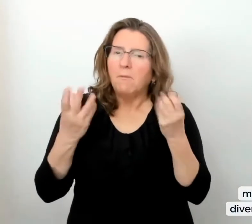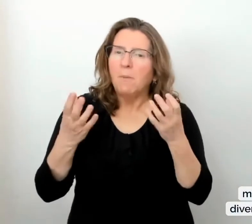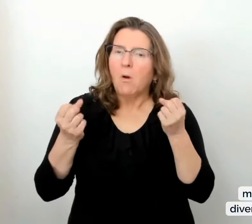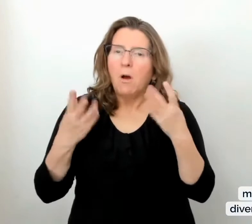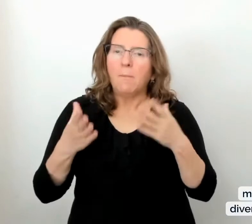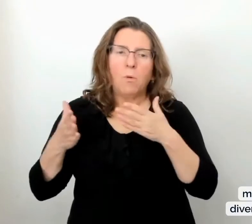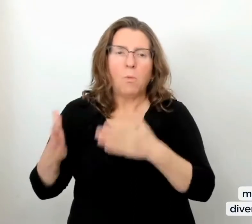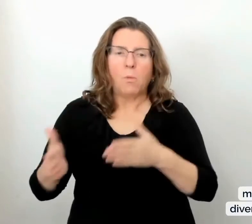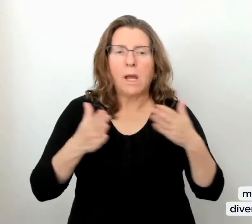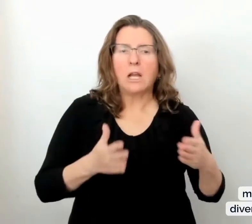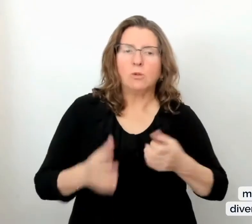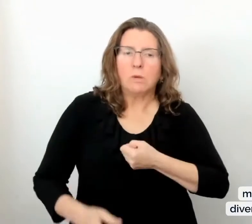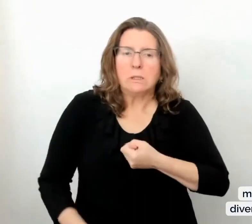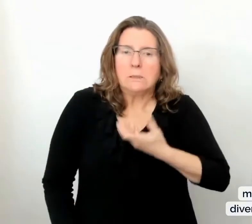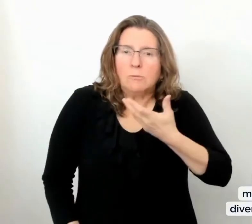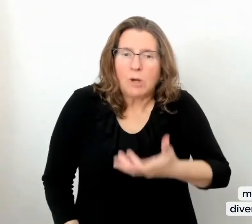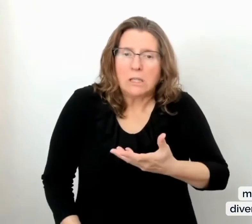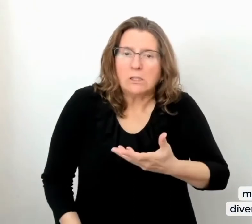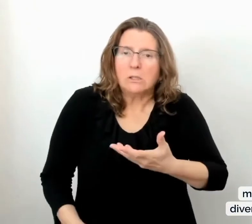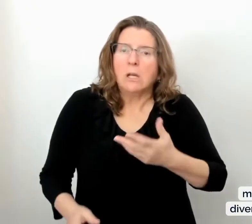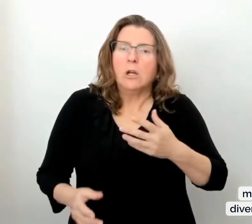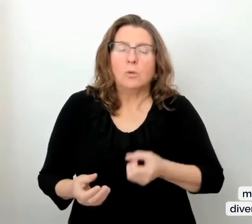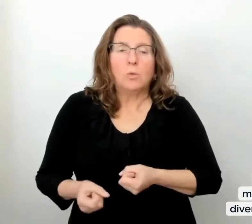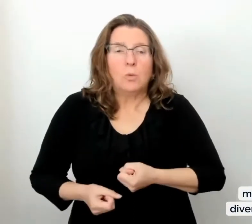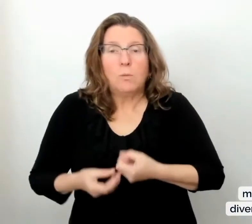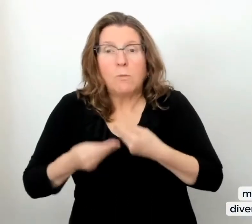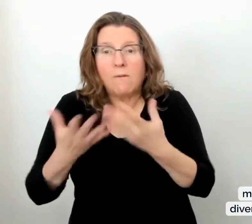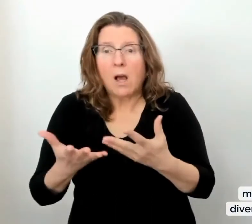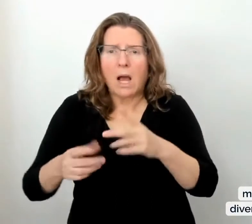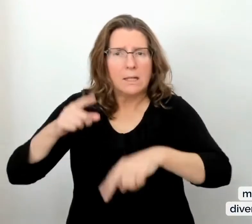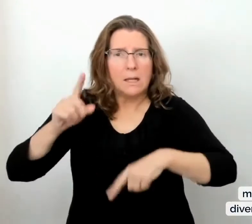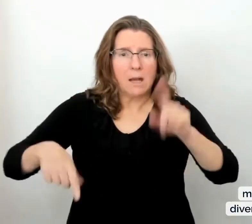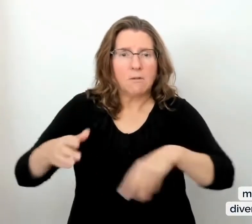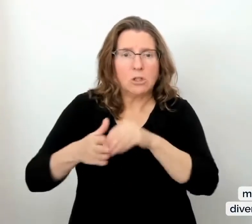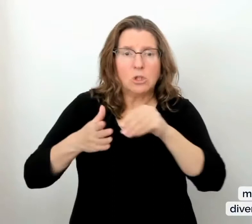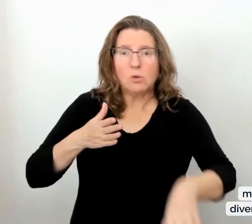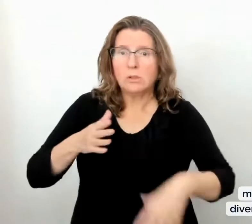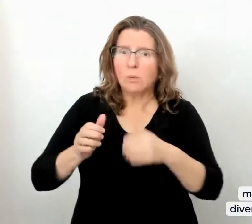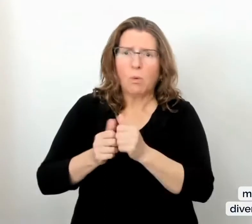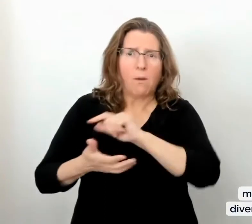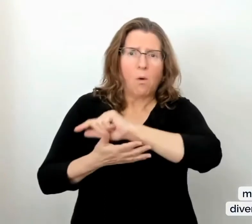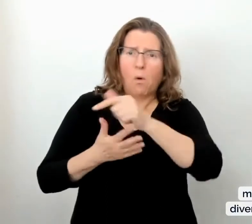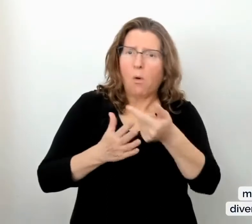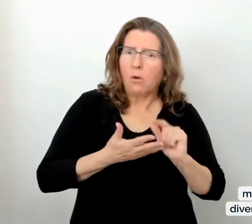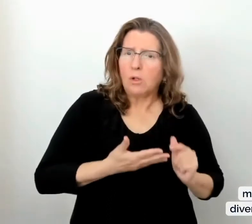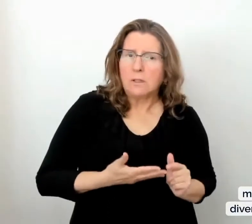Provide multiple and flexible means of expression to provide diverse students with alternatives.